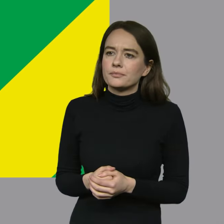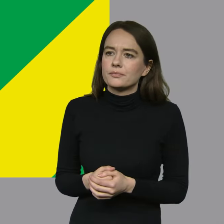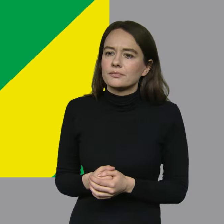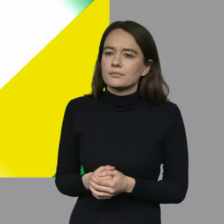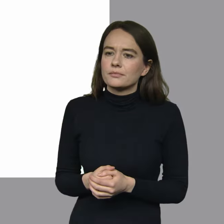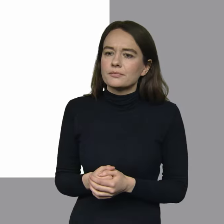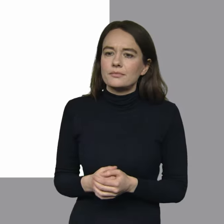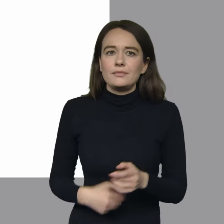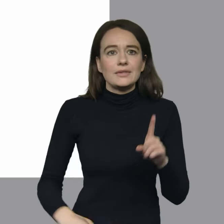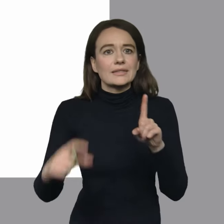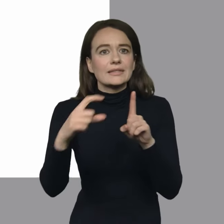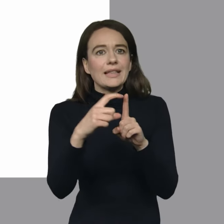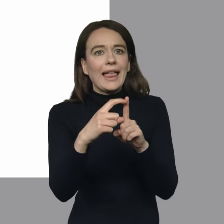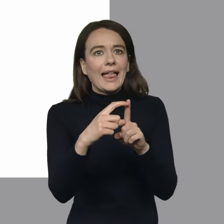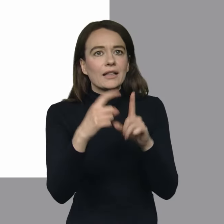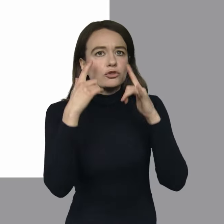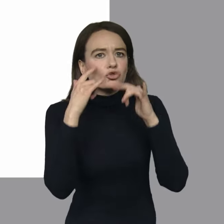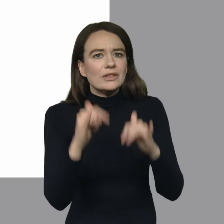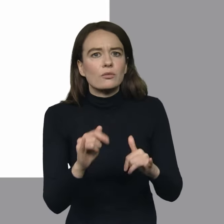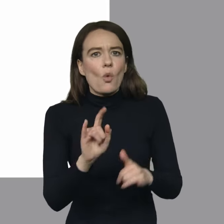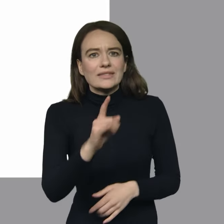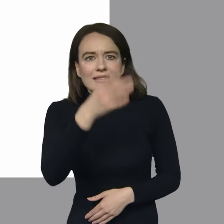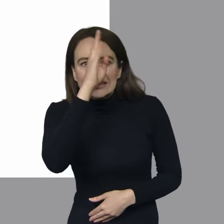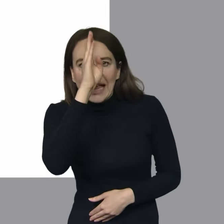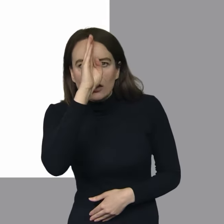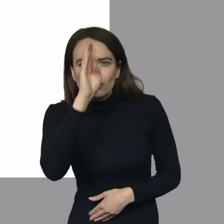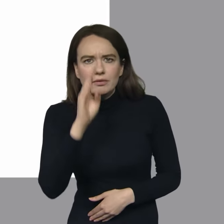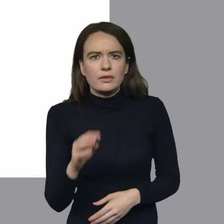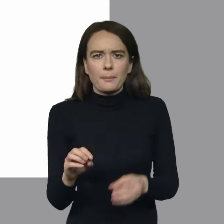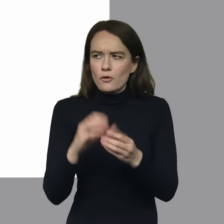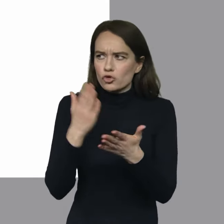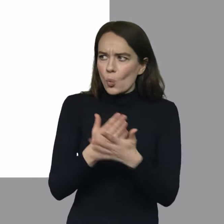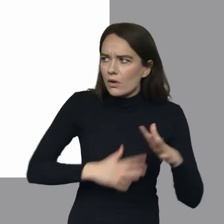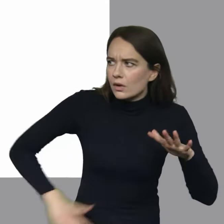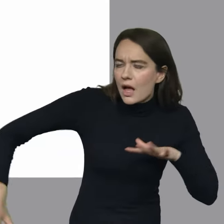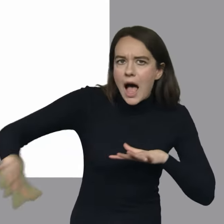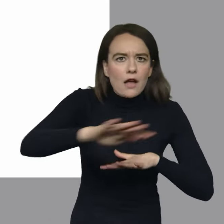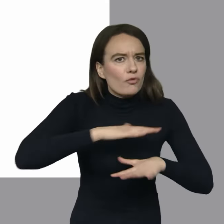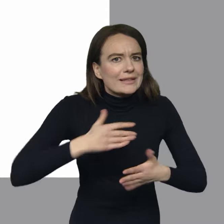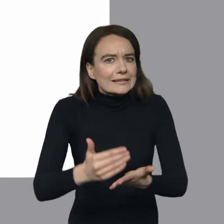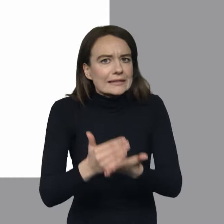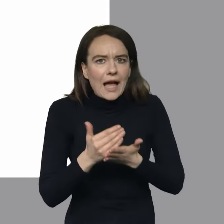D is check for danger, always make sure the area is safe, and there were no hazards around